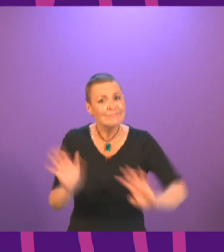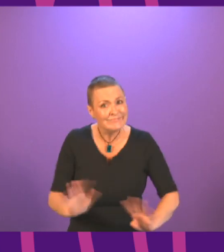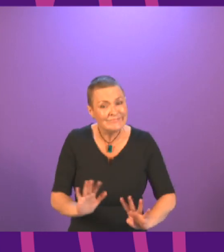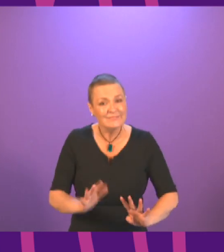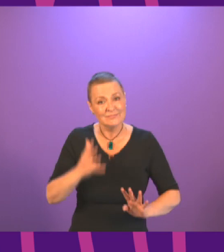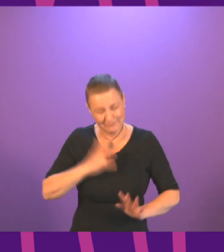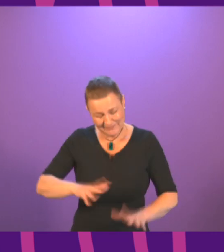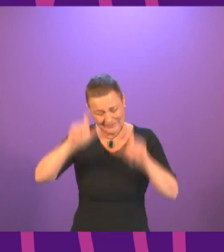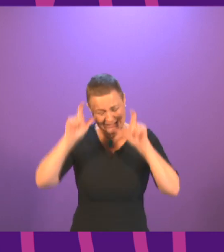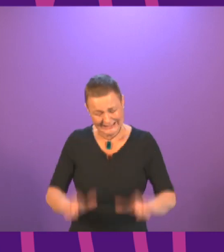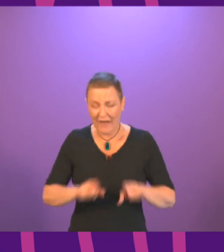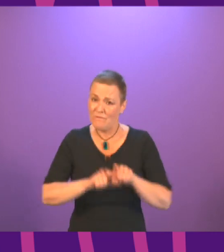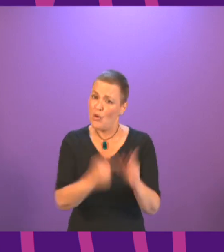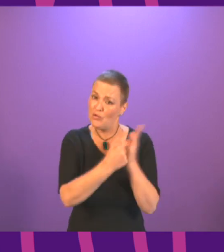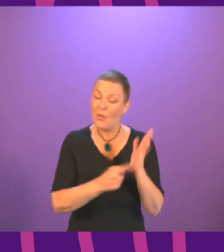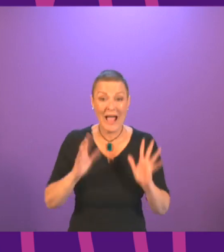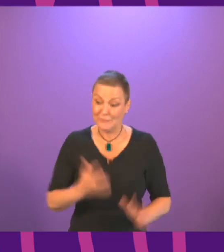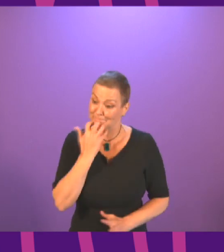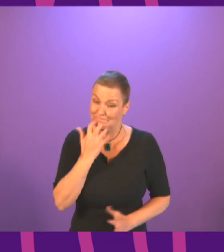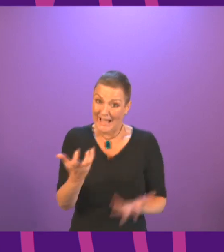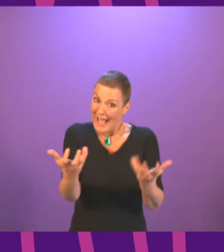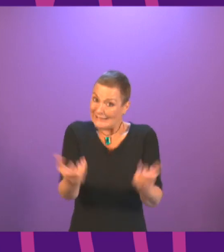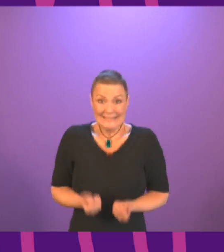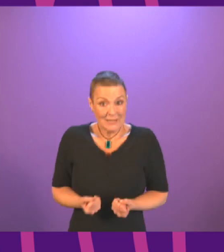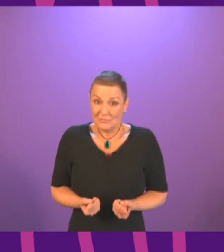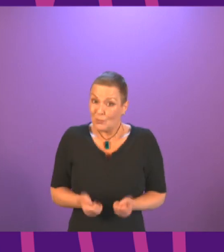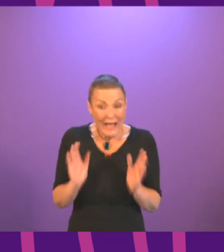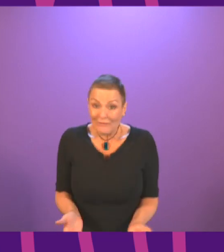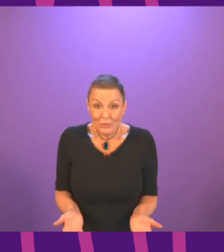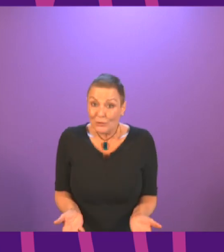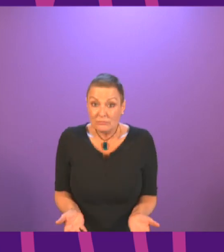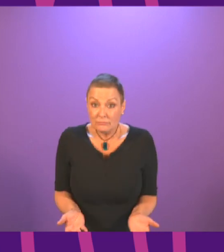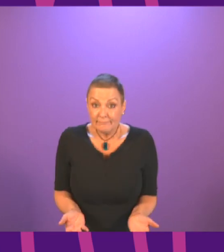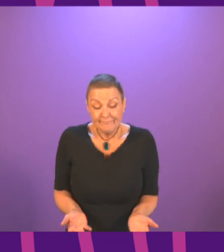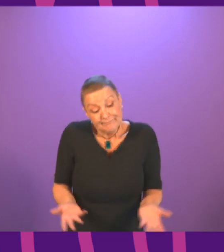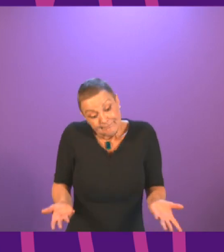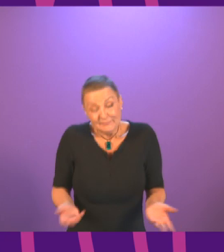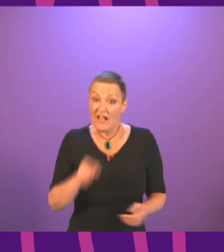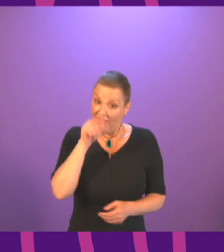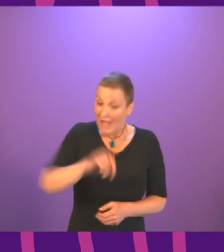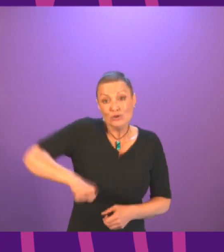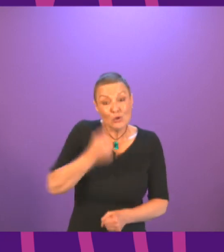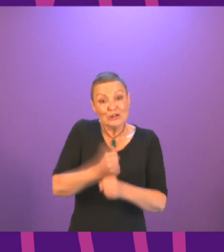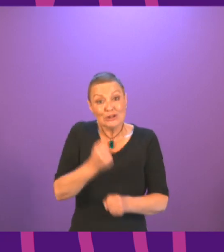in lockdown gives us, we must accept the other restrictions that make that possible. The